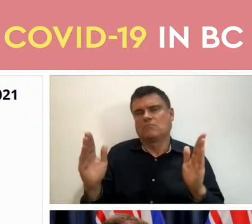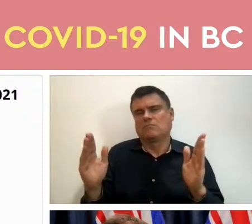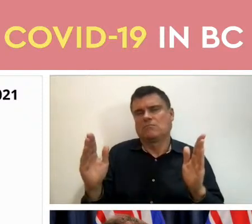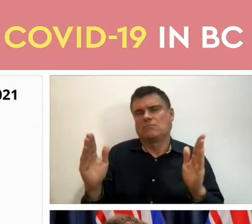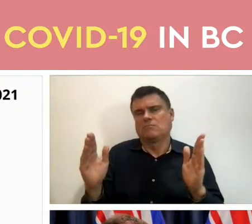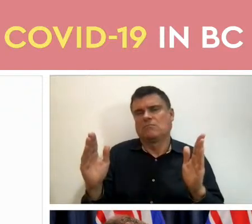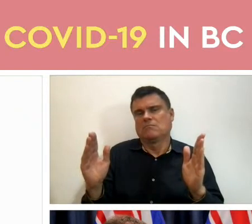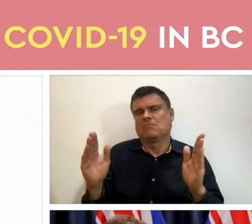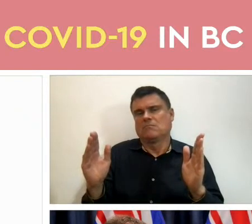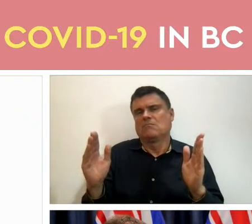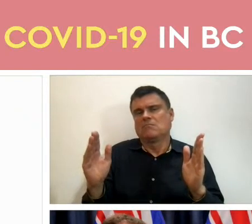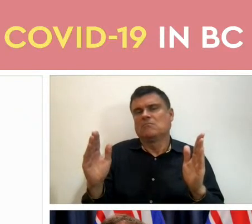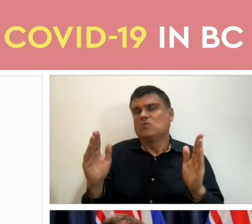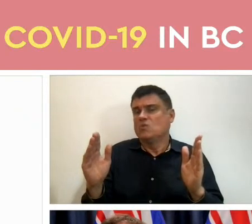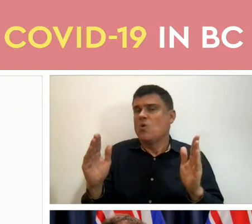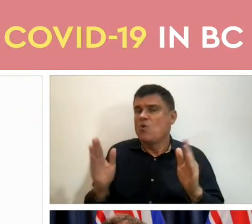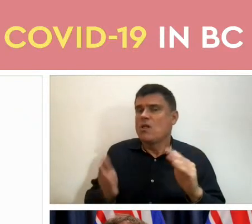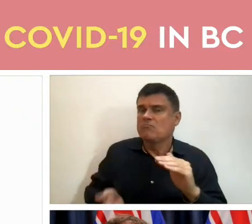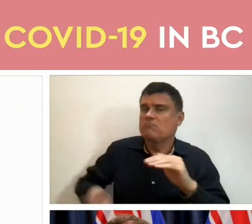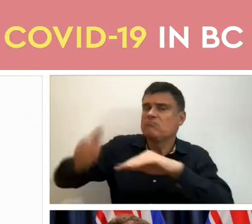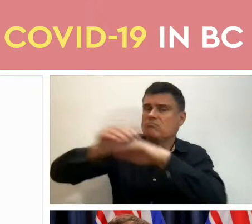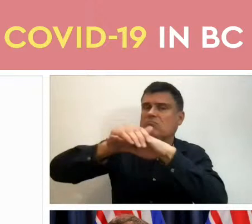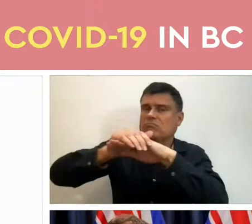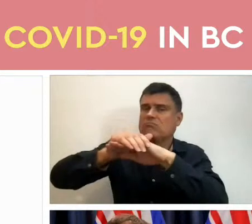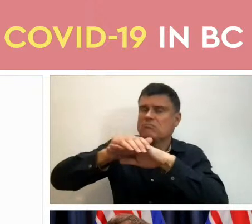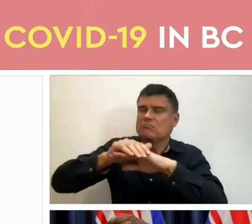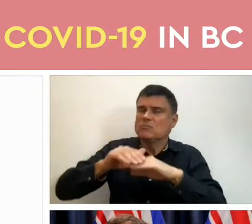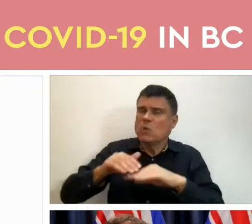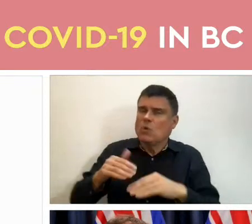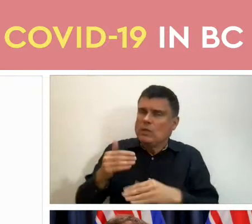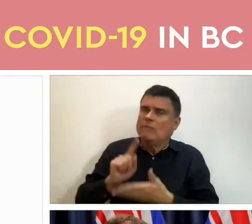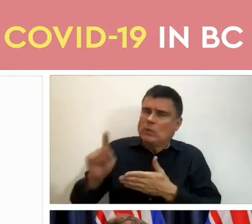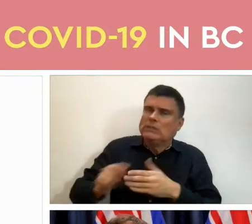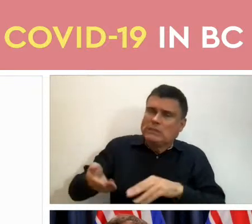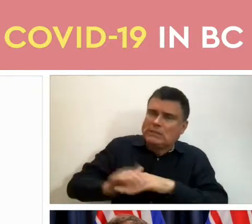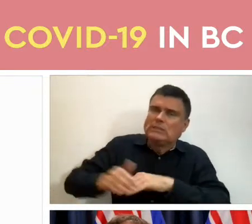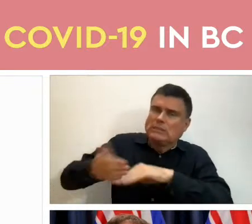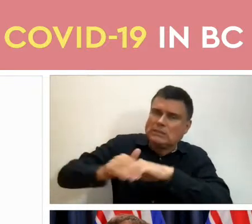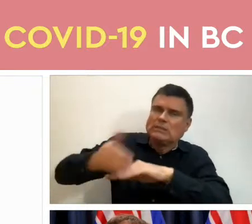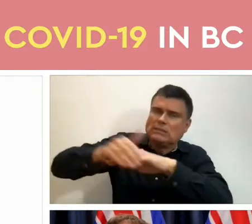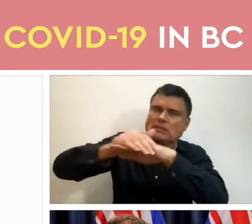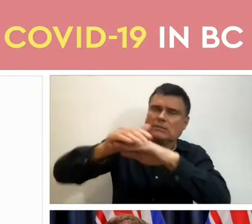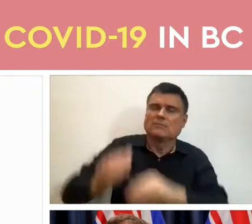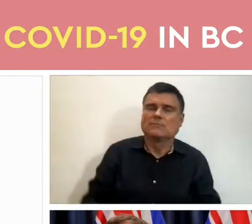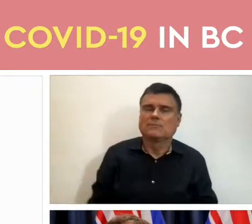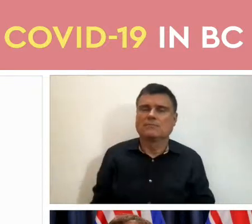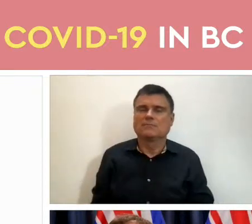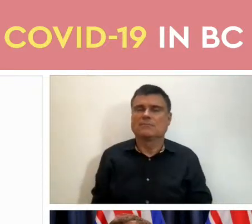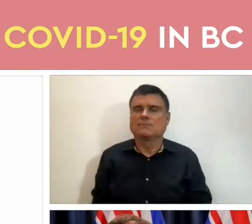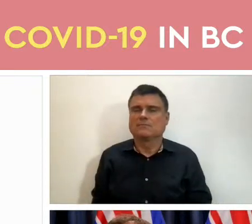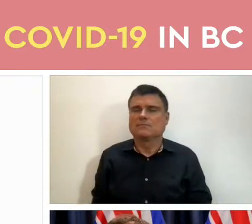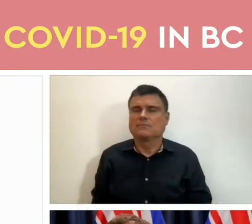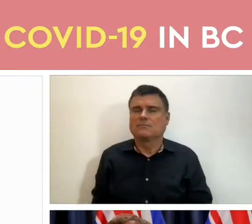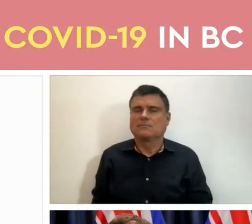vaccinations week to week. What have we done to put scenario two in place?